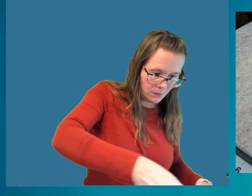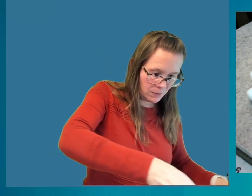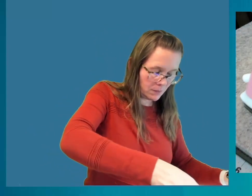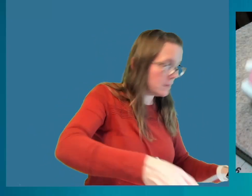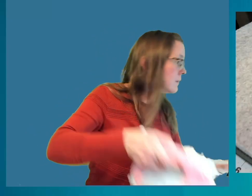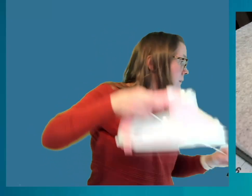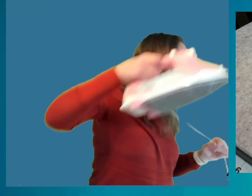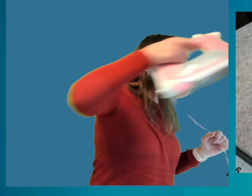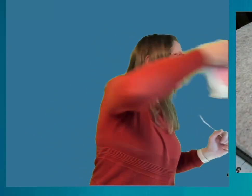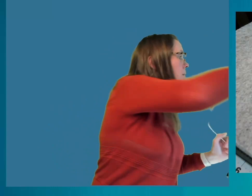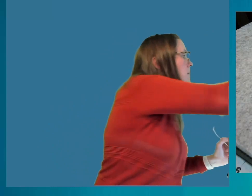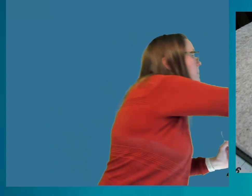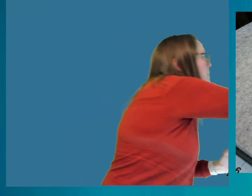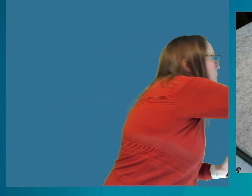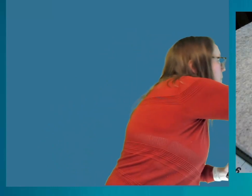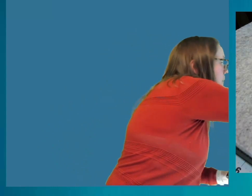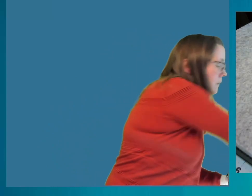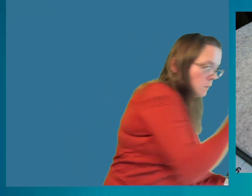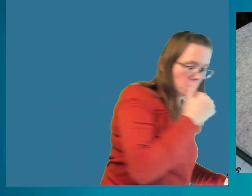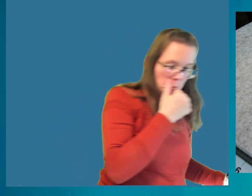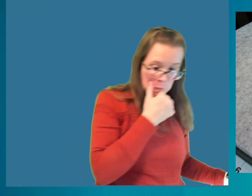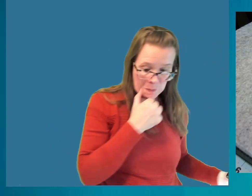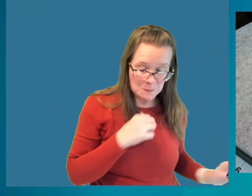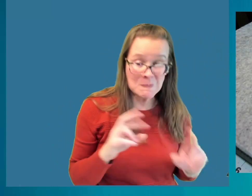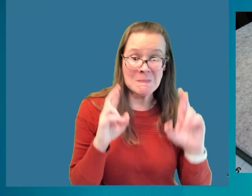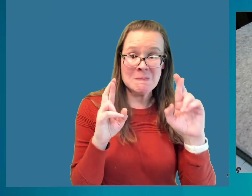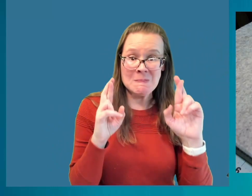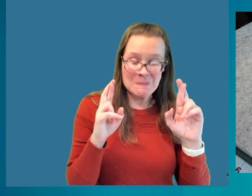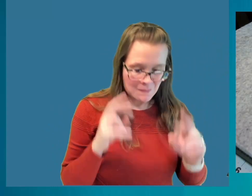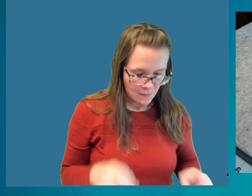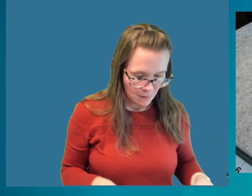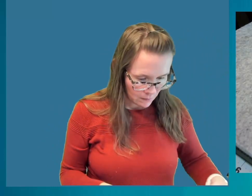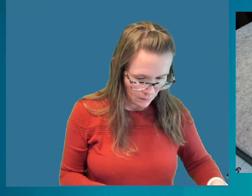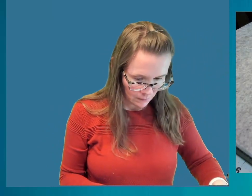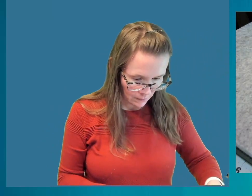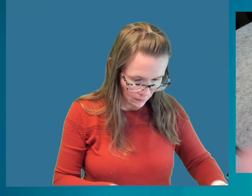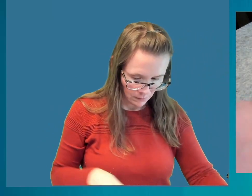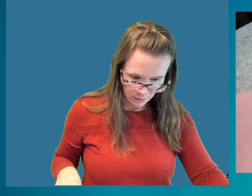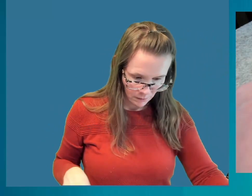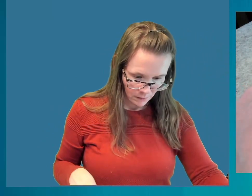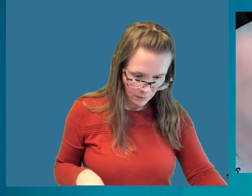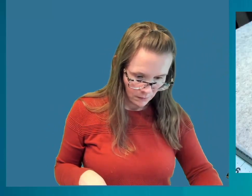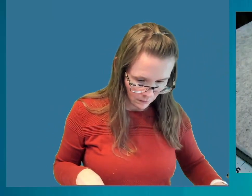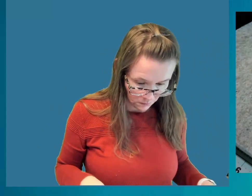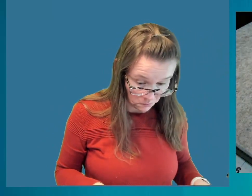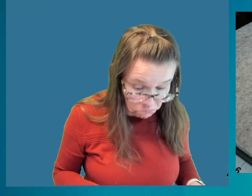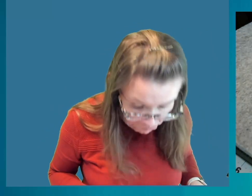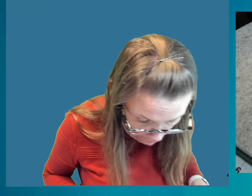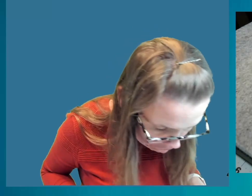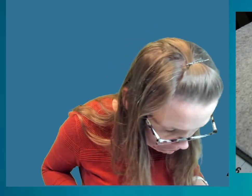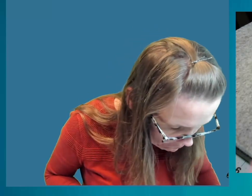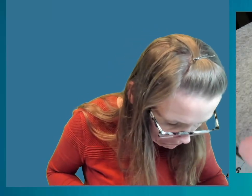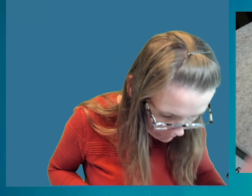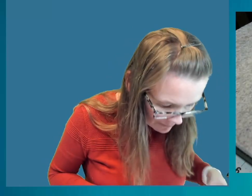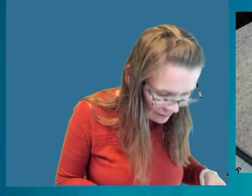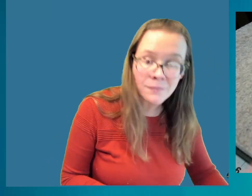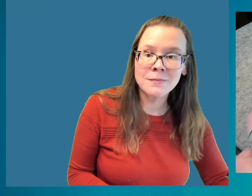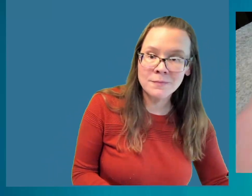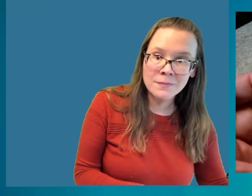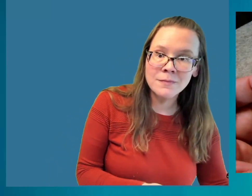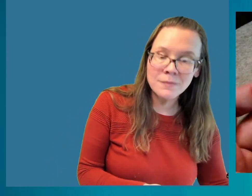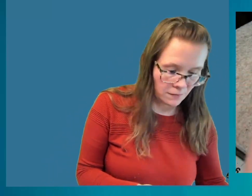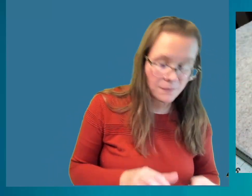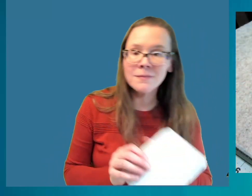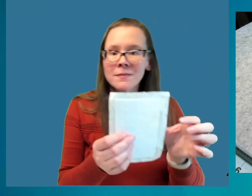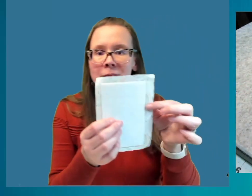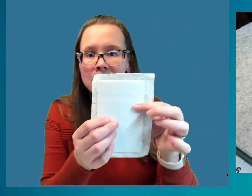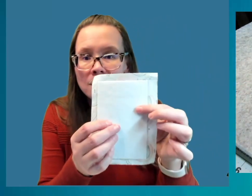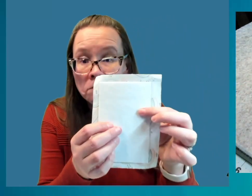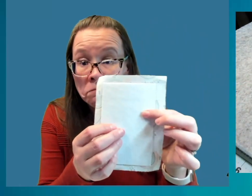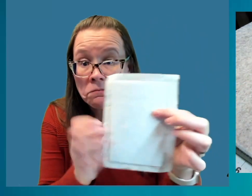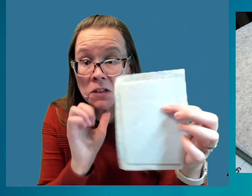that for the purposes of making the postcard, it fuses just fine with a hot dry iron. So yeah,